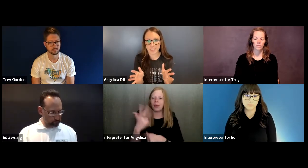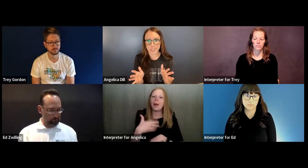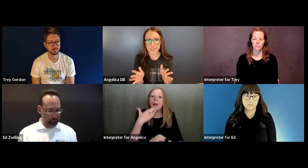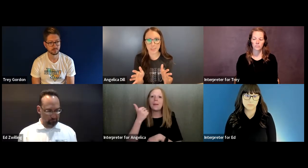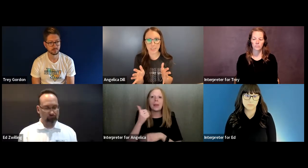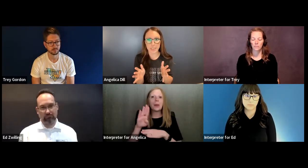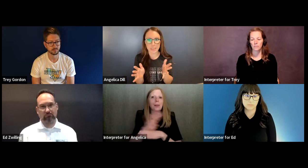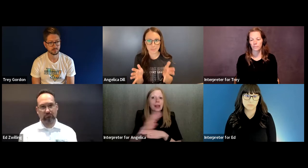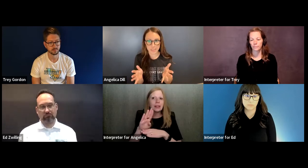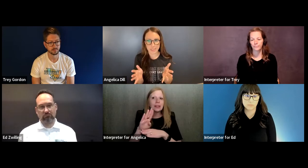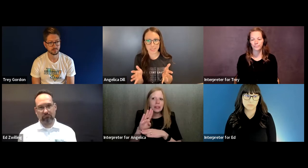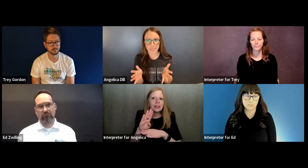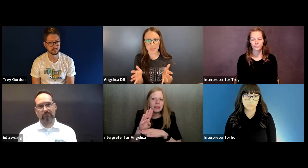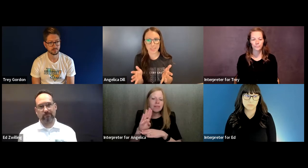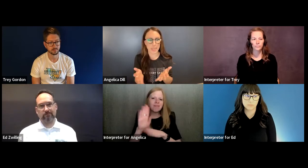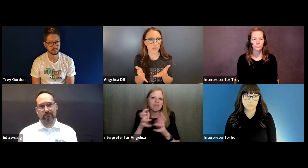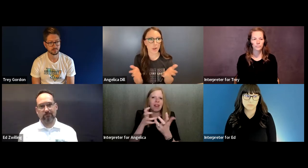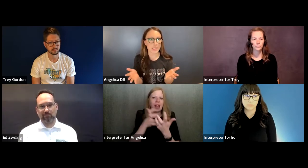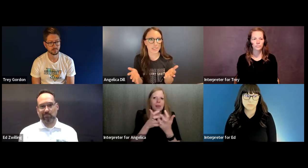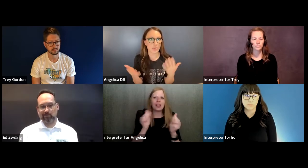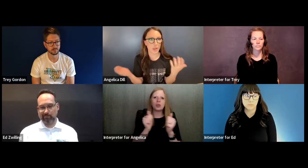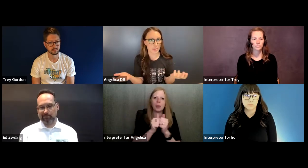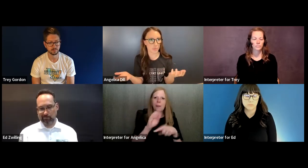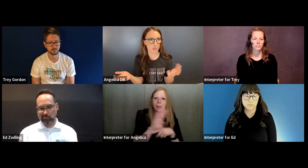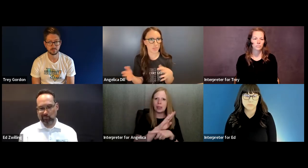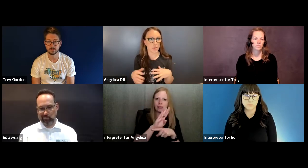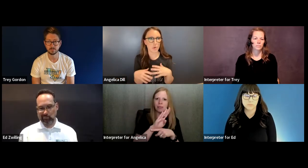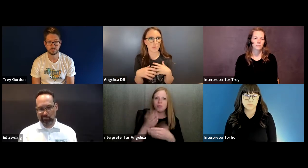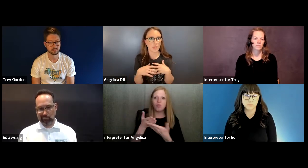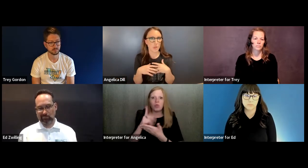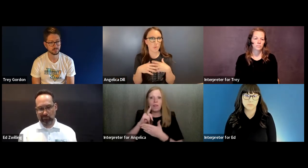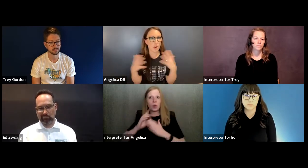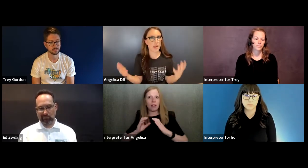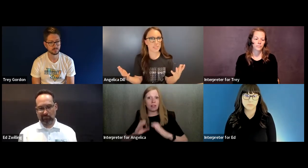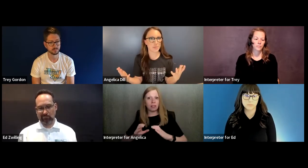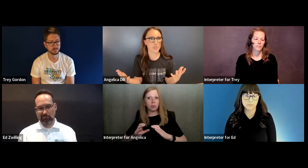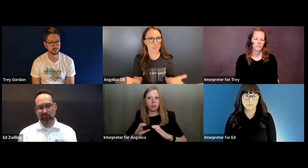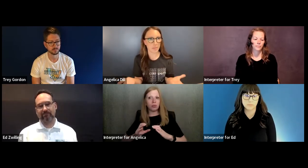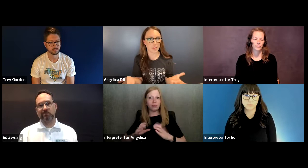accessibility in businesses and the rights of customers so we're all customers of something